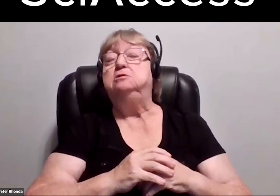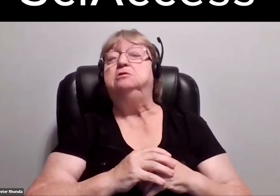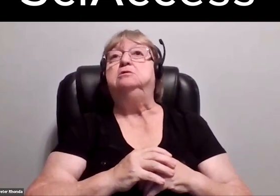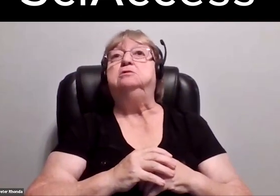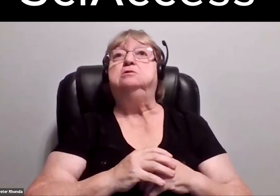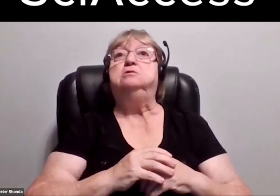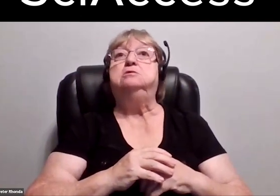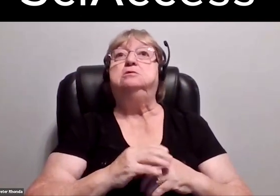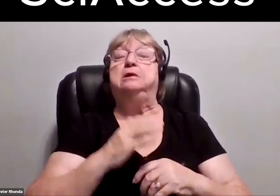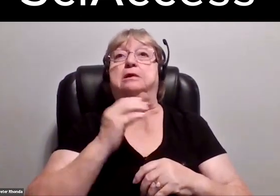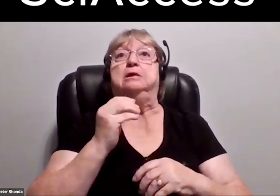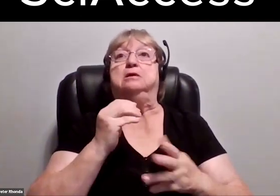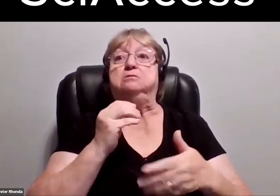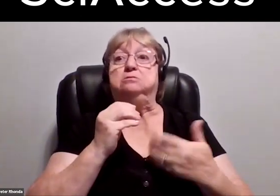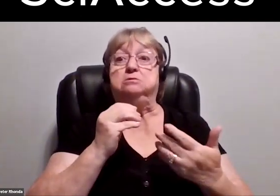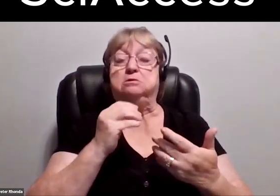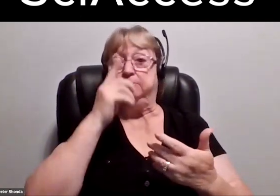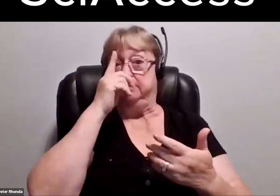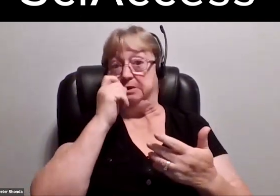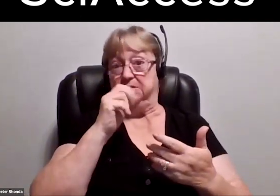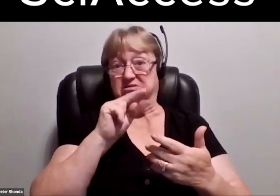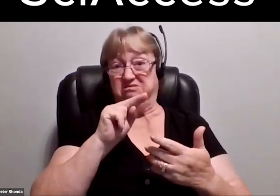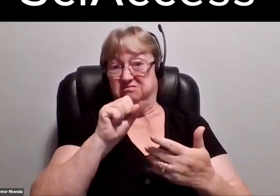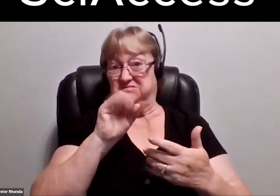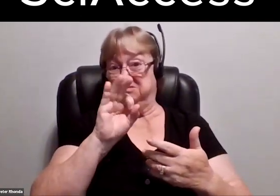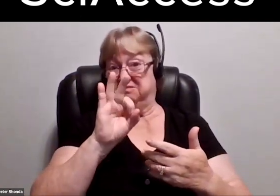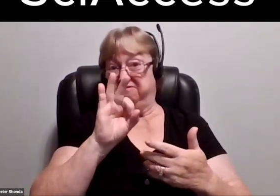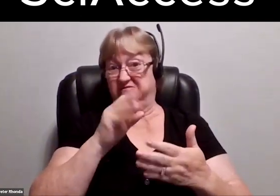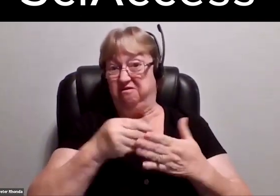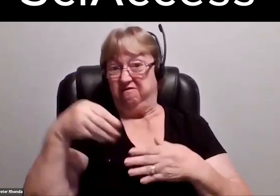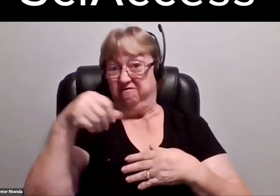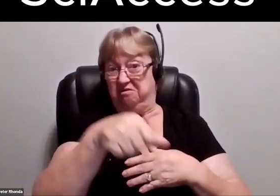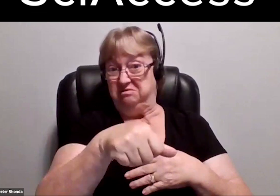Because of the way the NSF funding works and because the way the state agencies work,